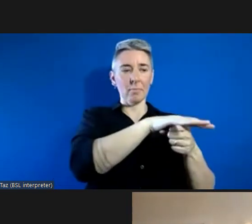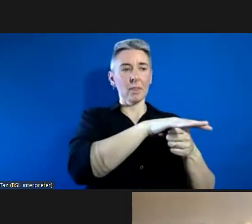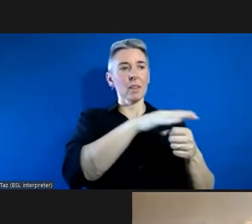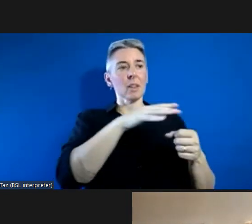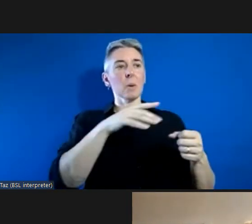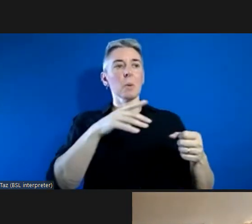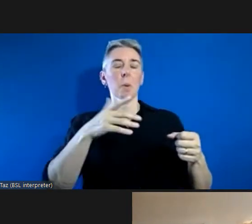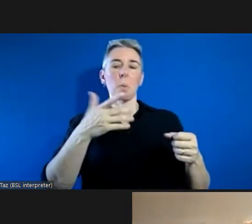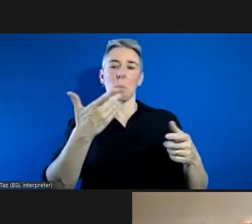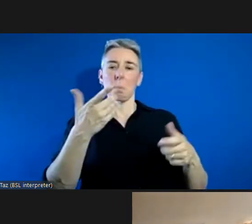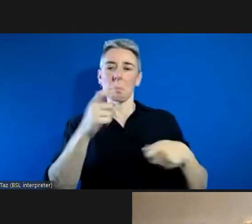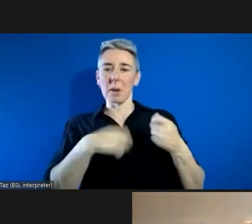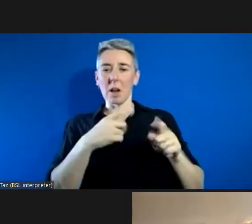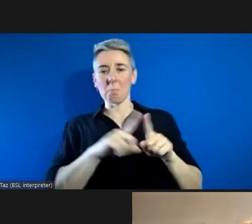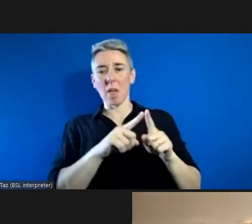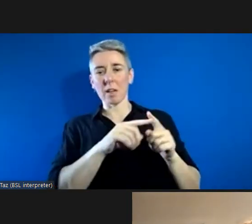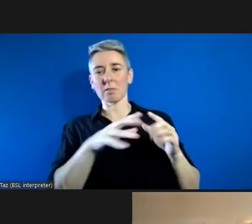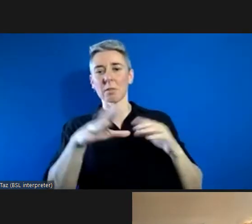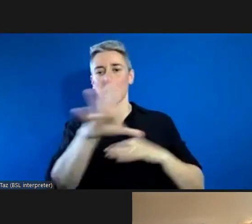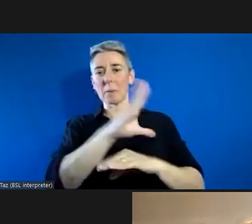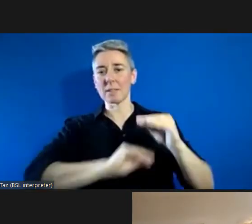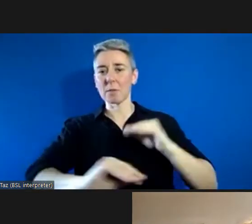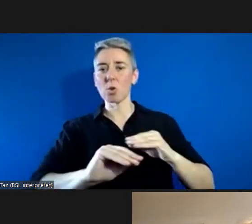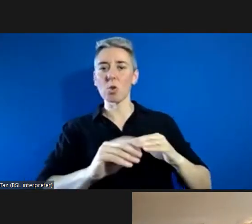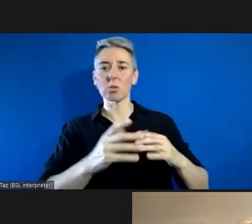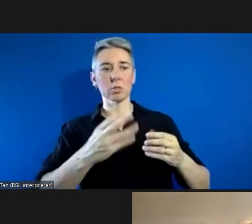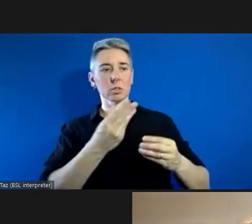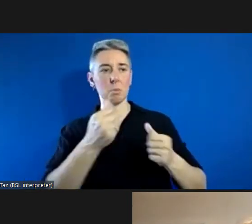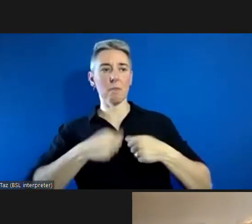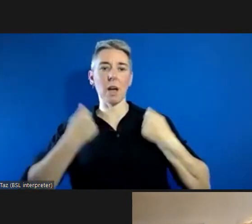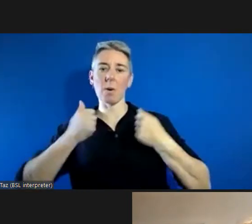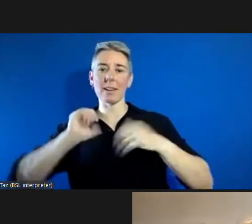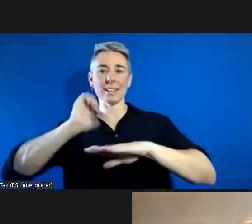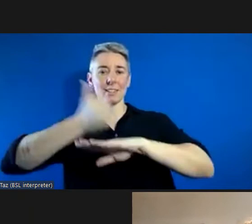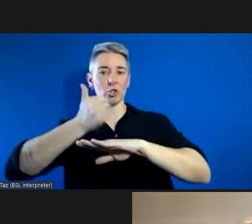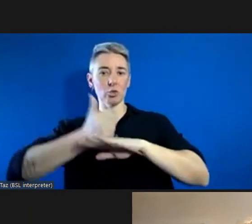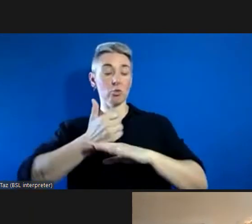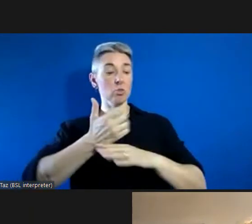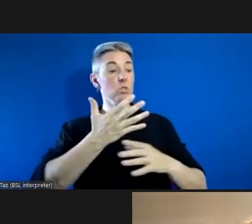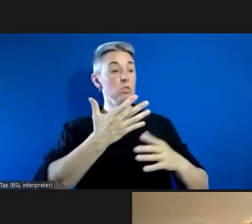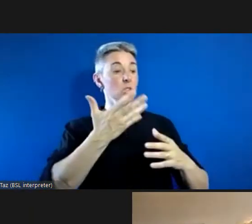for the way of some of our institutions welcome working class people across diversity.